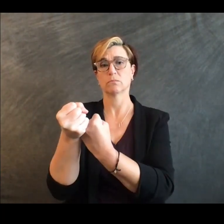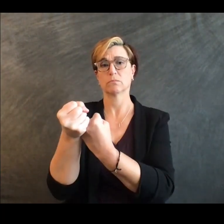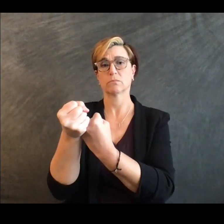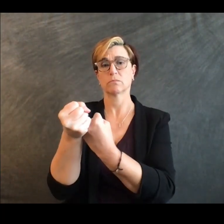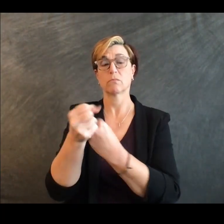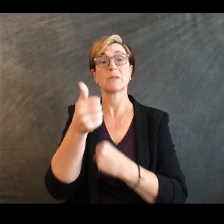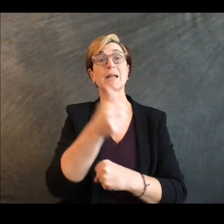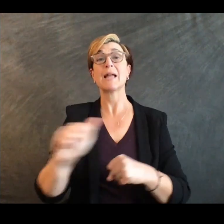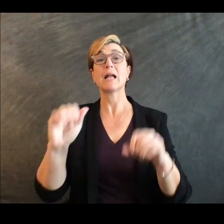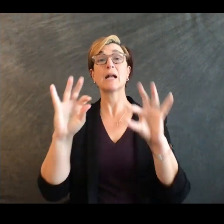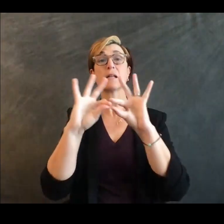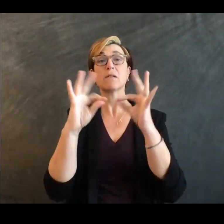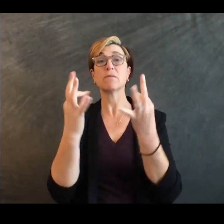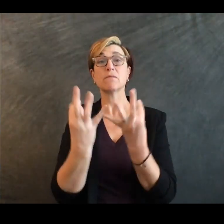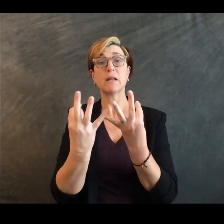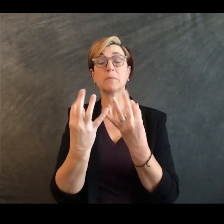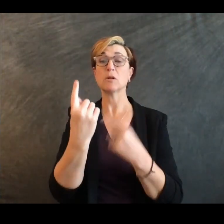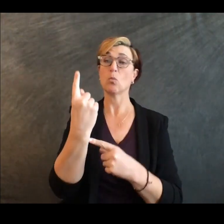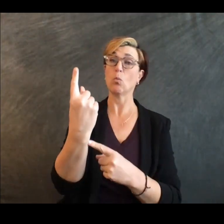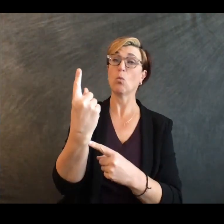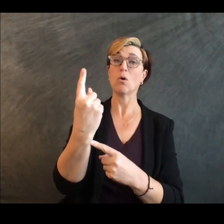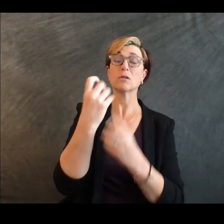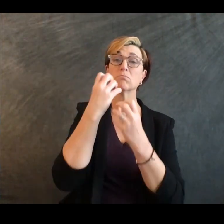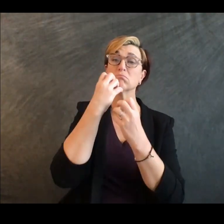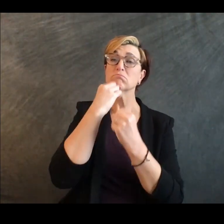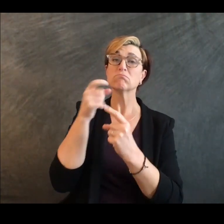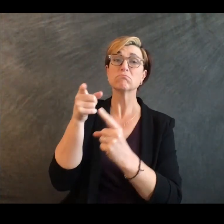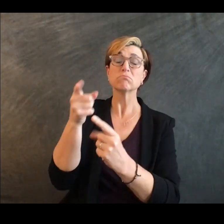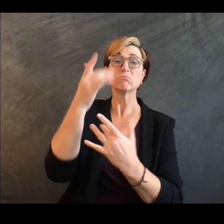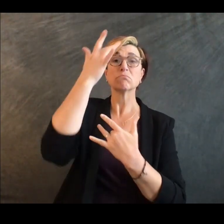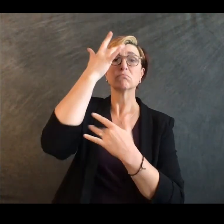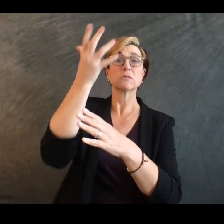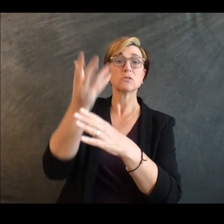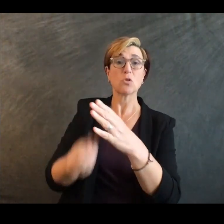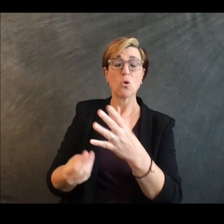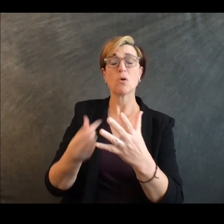who has lost a precious loved one New Yorkers are tough and strong and